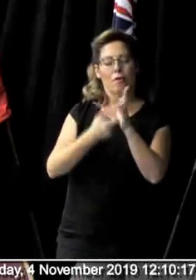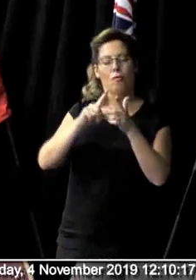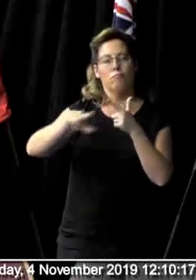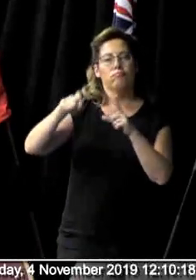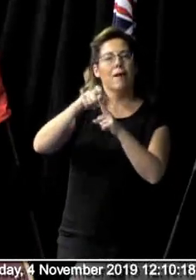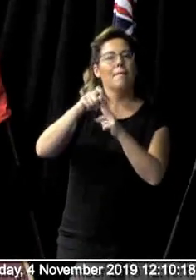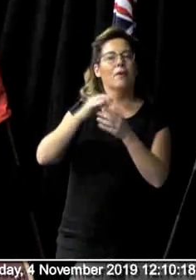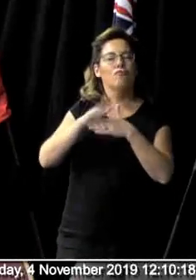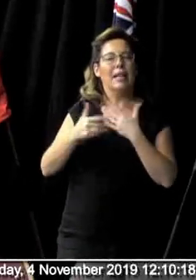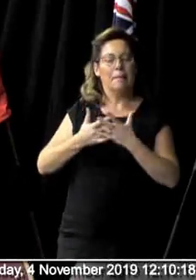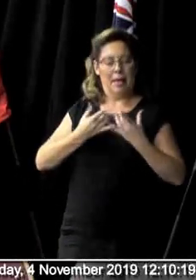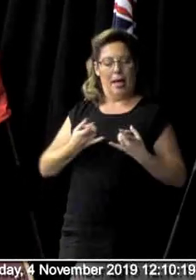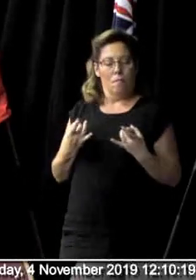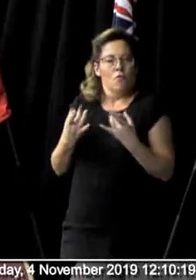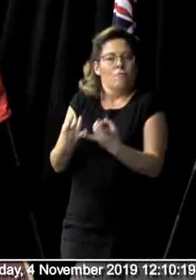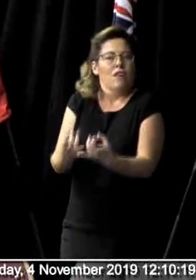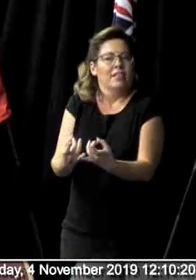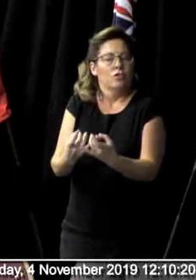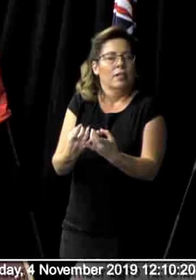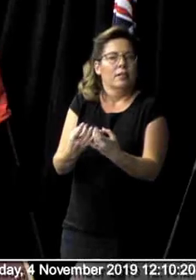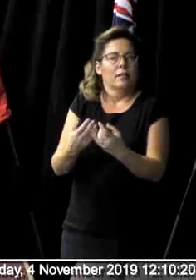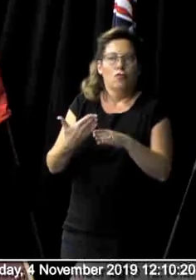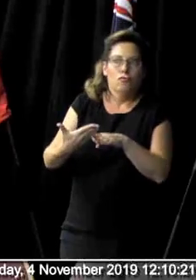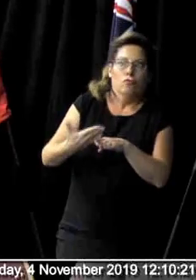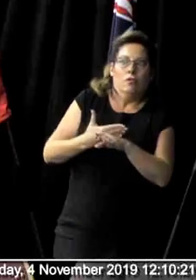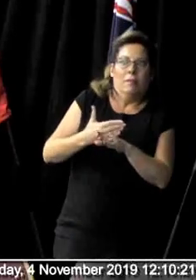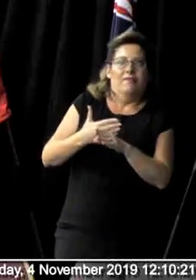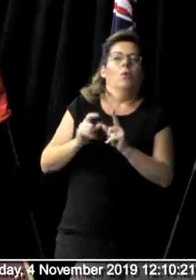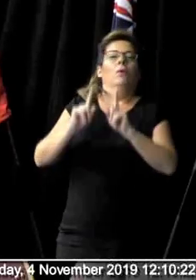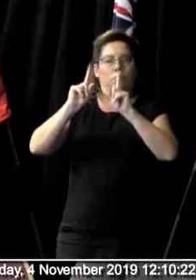for school, and it being a good experience for your daughter? Absolutely.